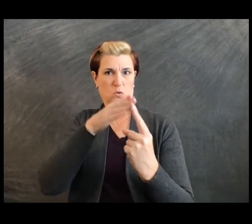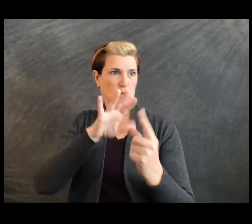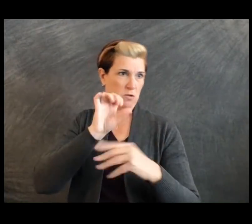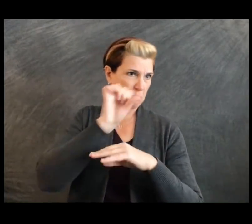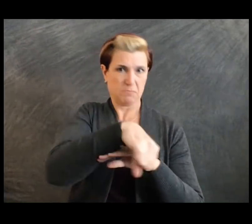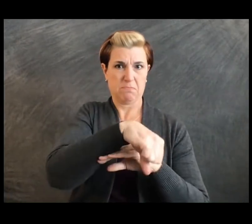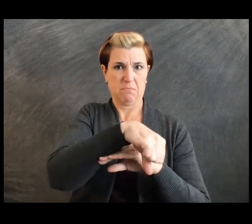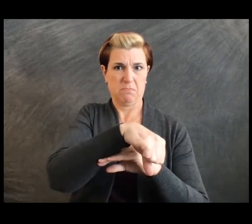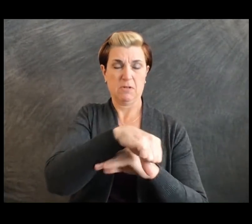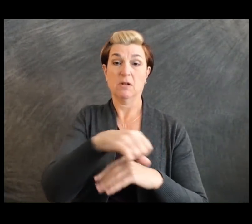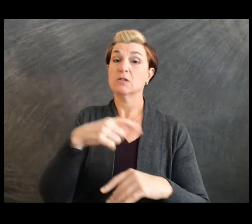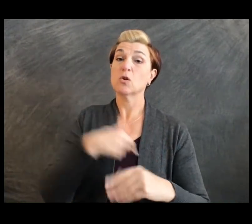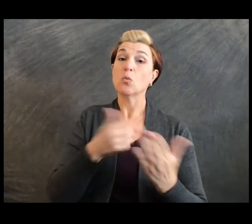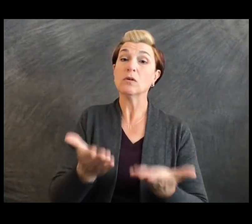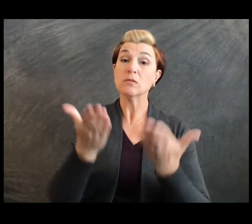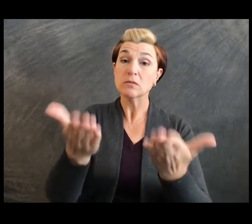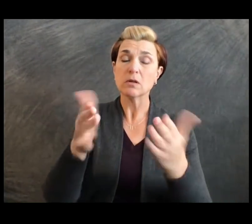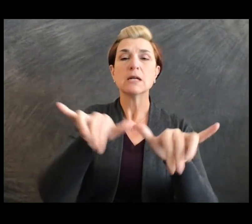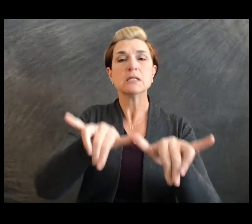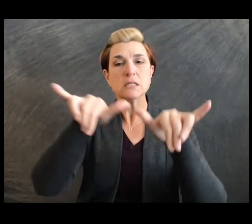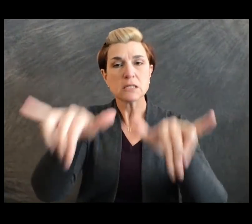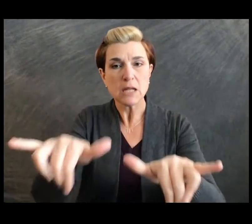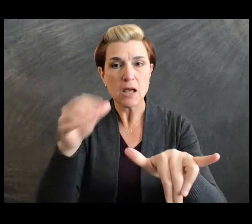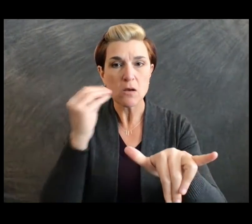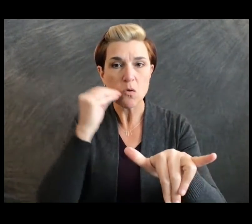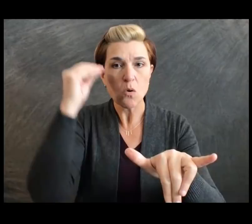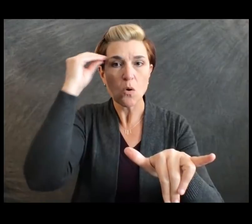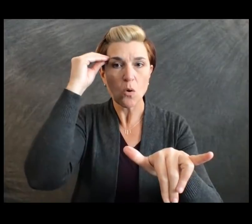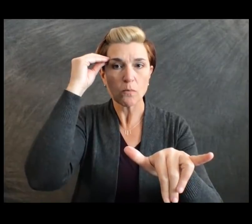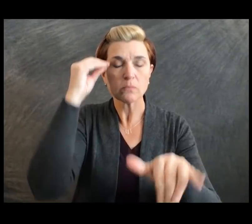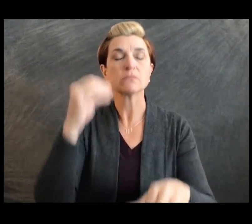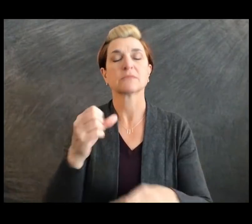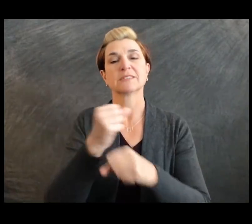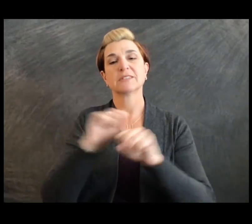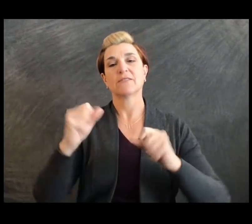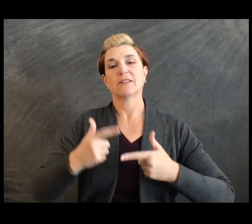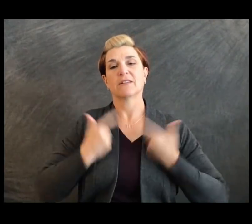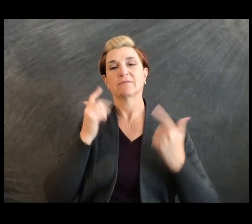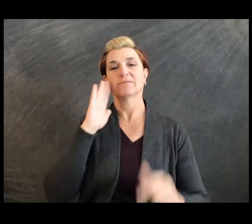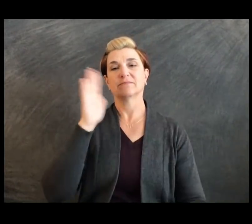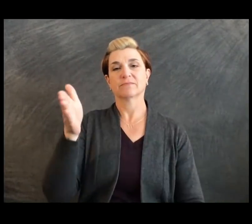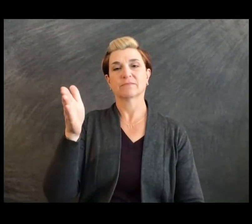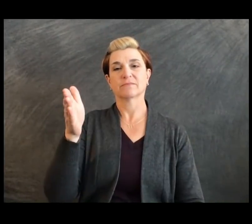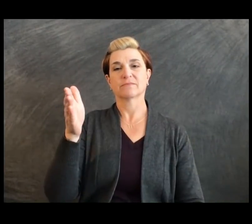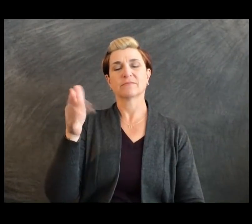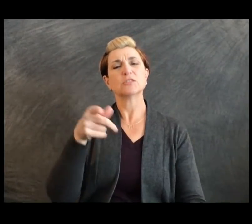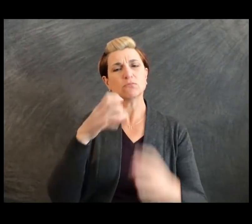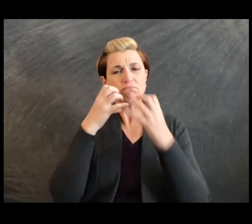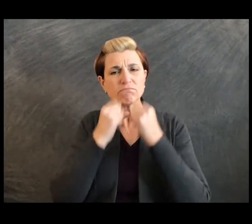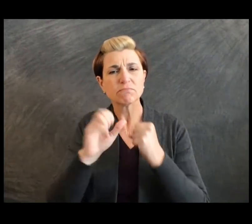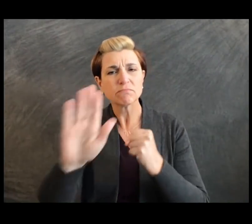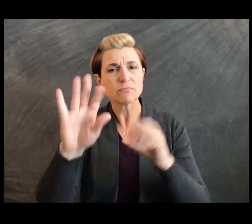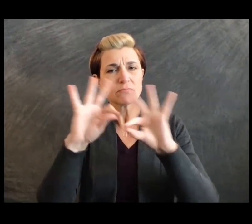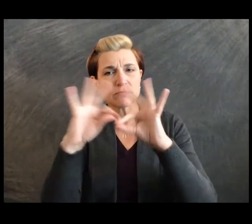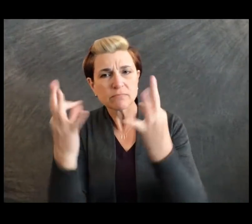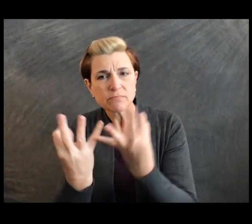time of shared national sacrifice but it's also a time to treasure our loved ones and to take stock of what is most